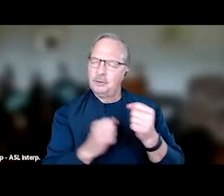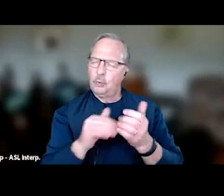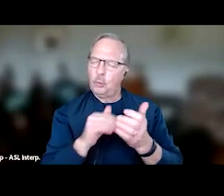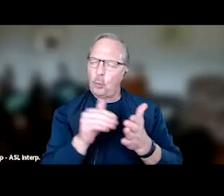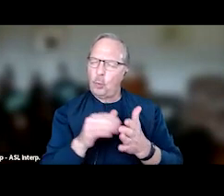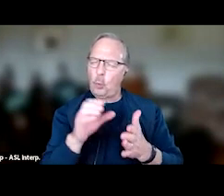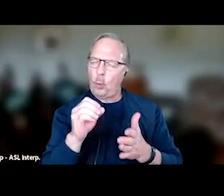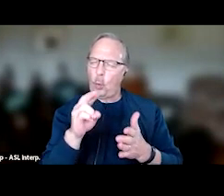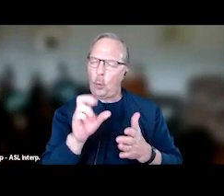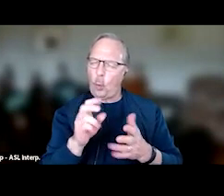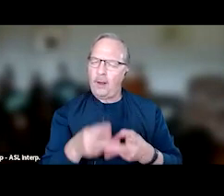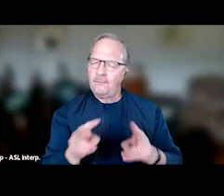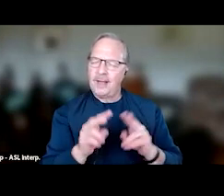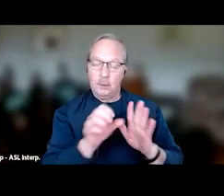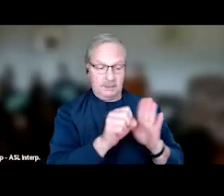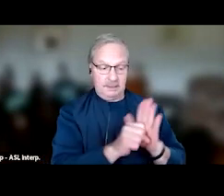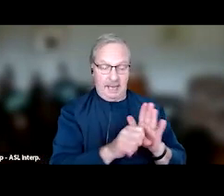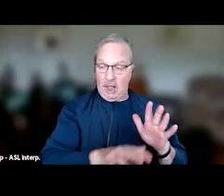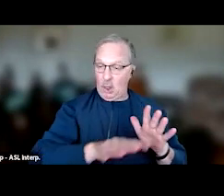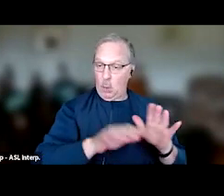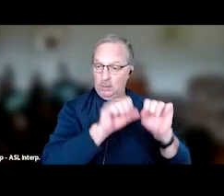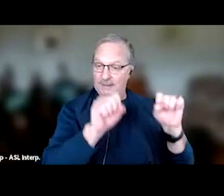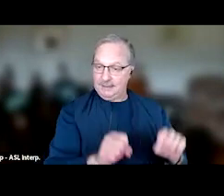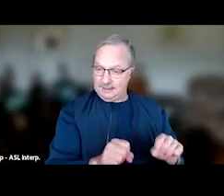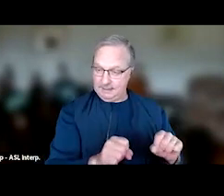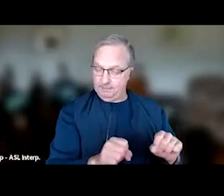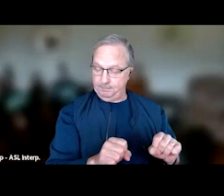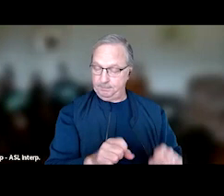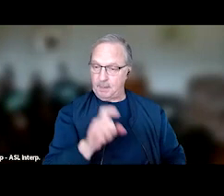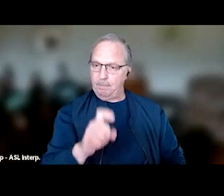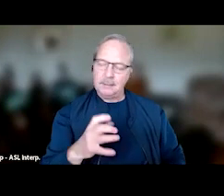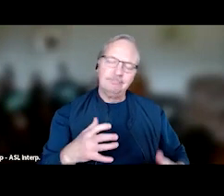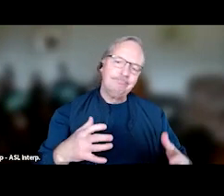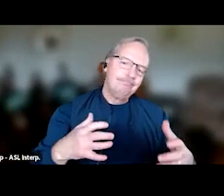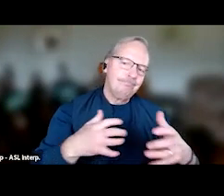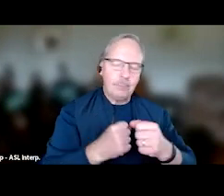State and local systems must embrace foundational core values